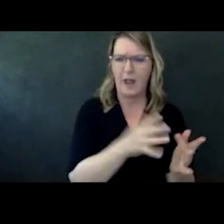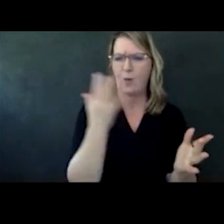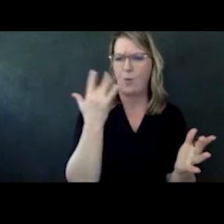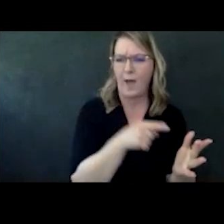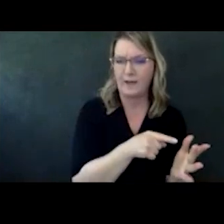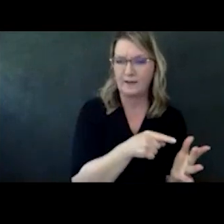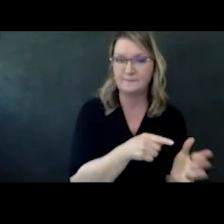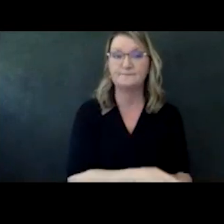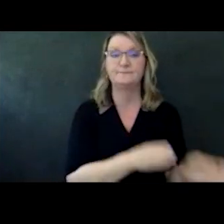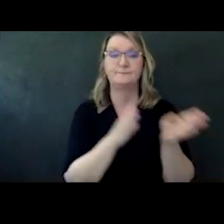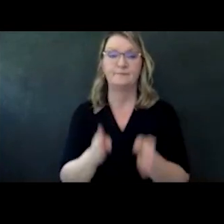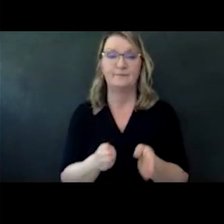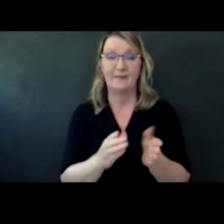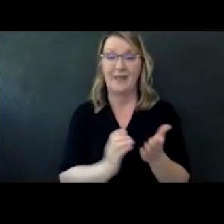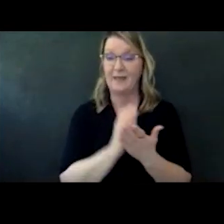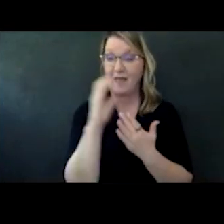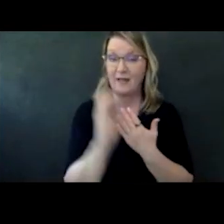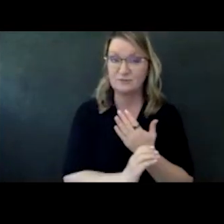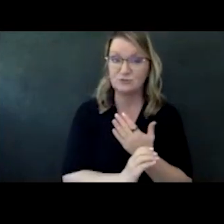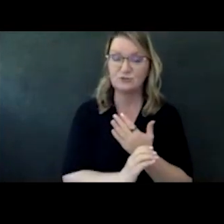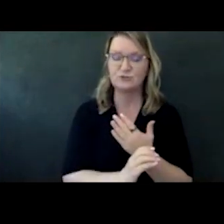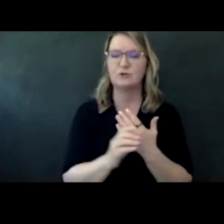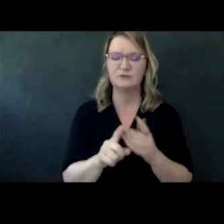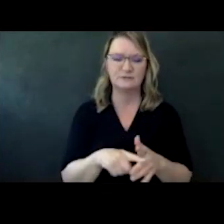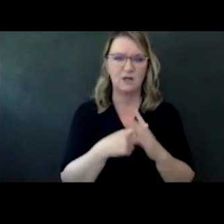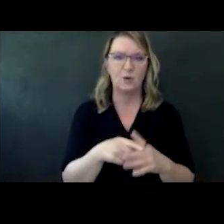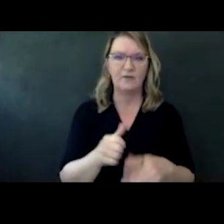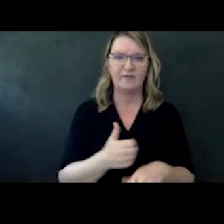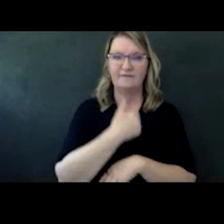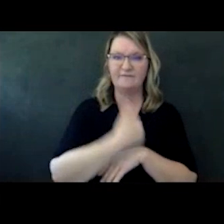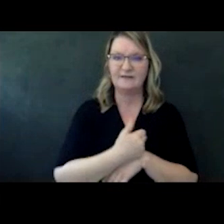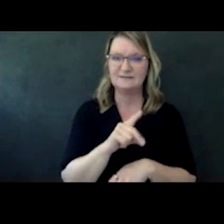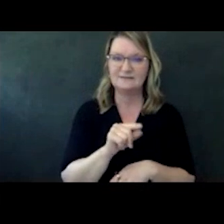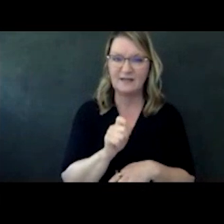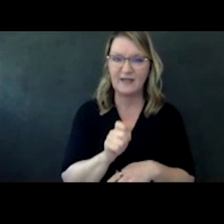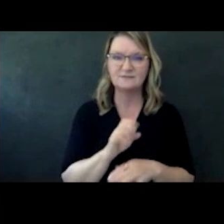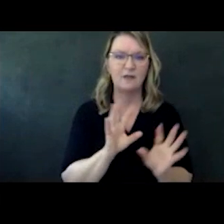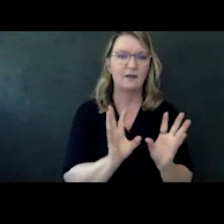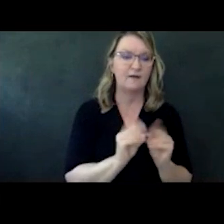map out the calendar. Begin with your fixed dates, things like conferences, and plan starts